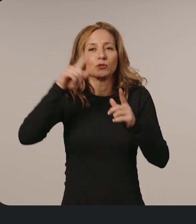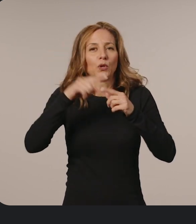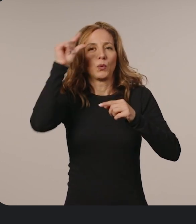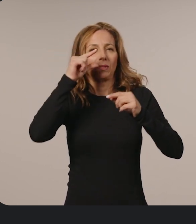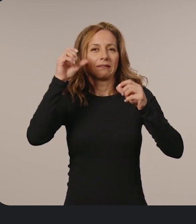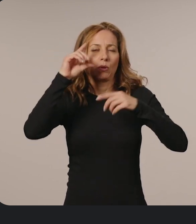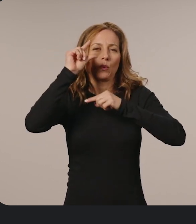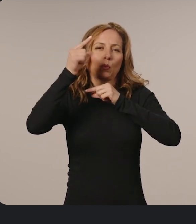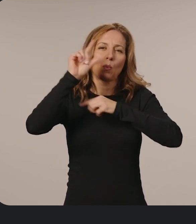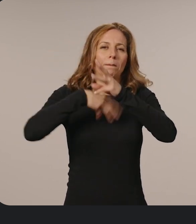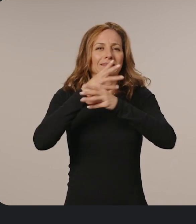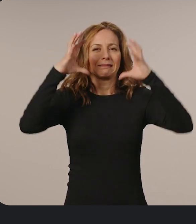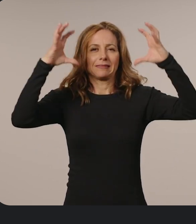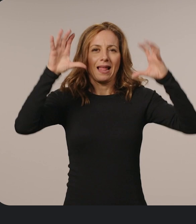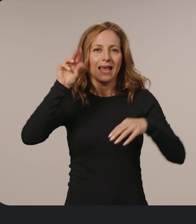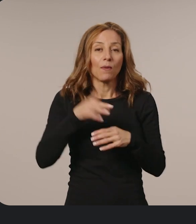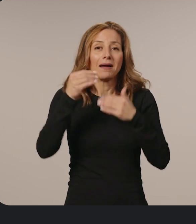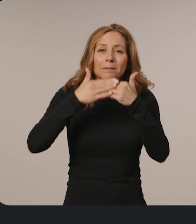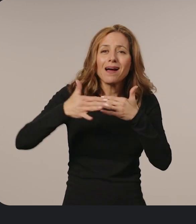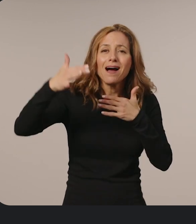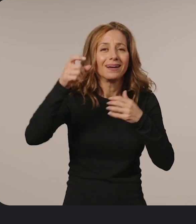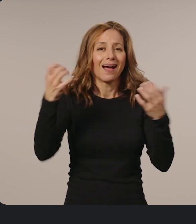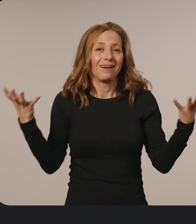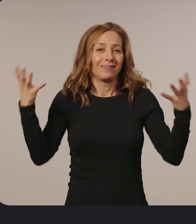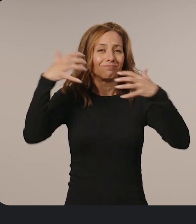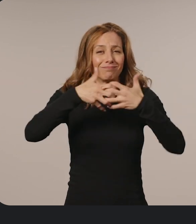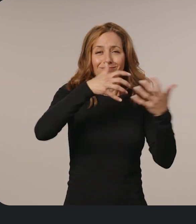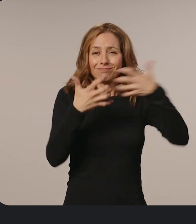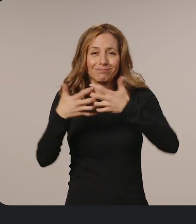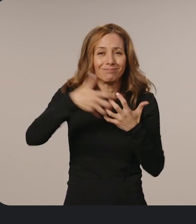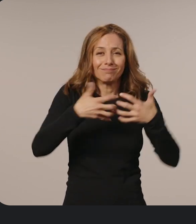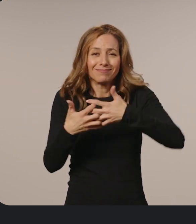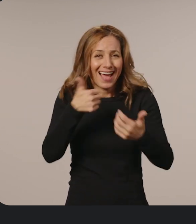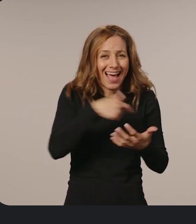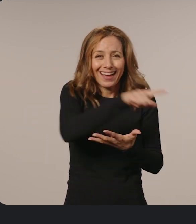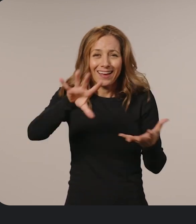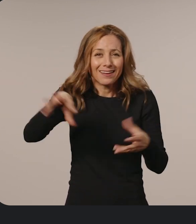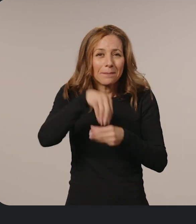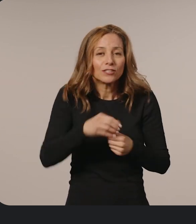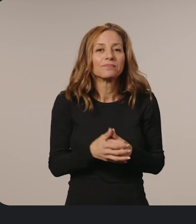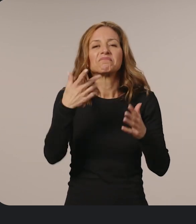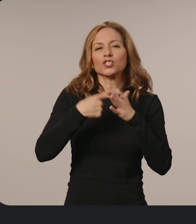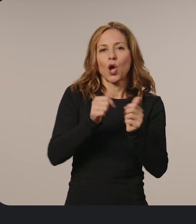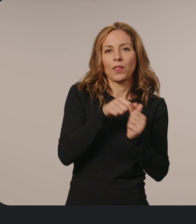server all the way up to global scale Cloud and beyond, where you can blend any combination of these.